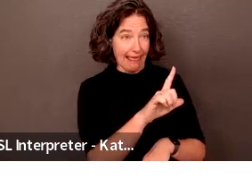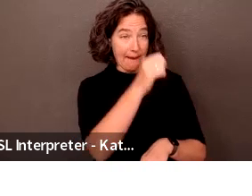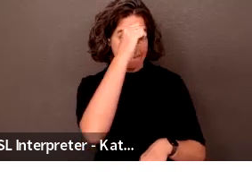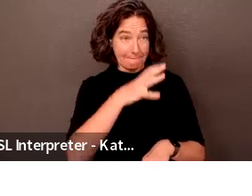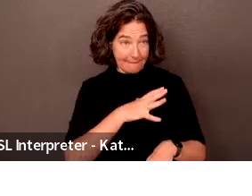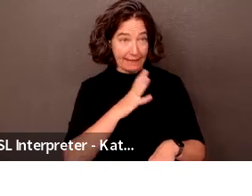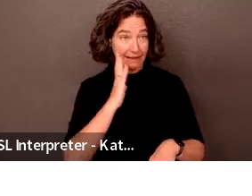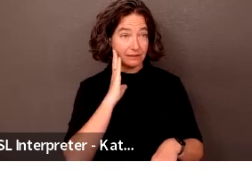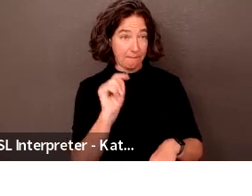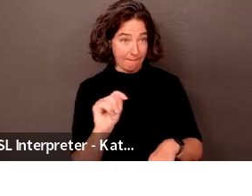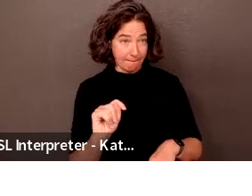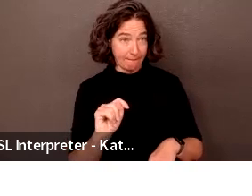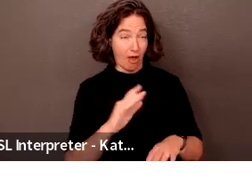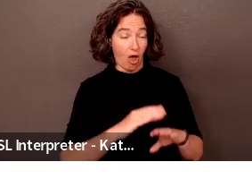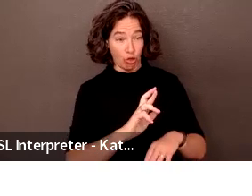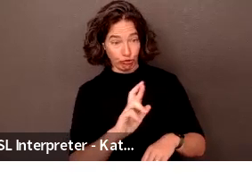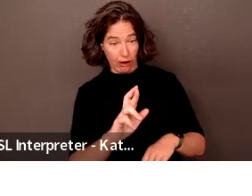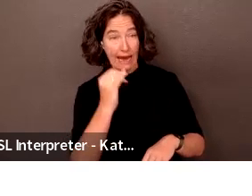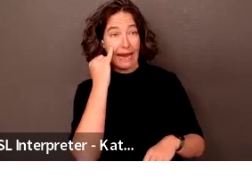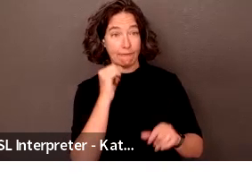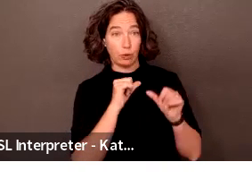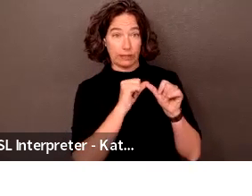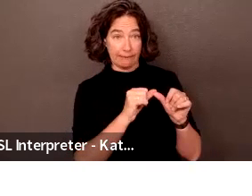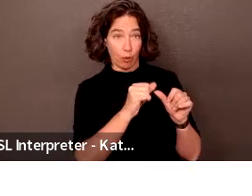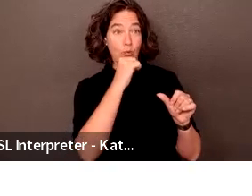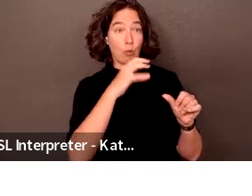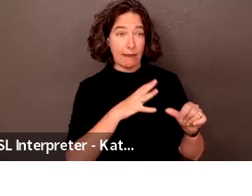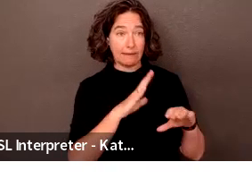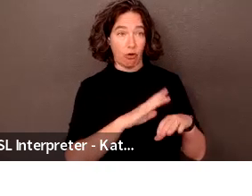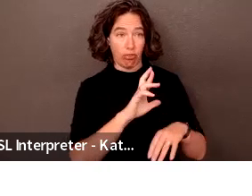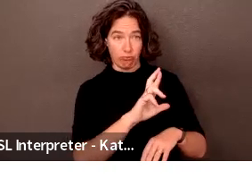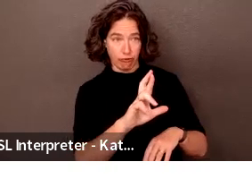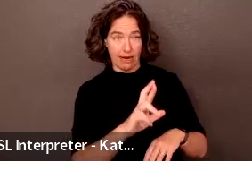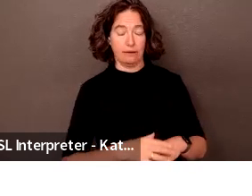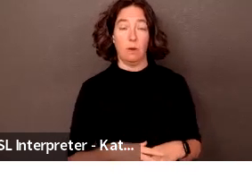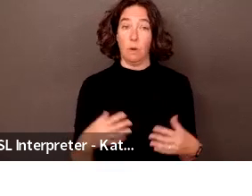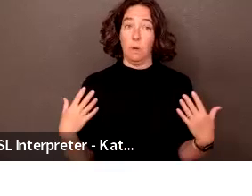and then keep going, so still going straight, the men's is to the left